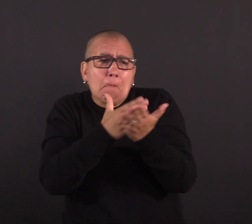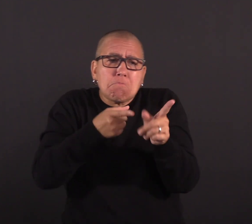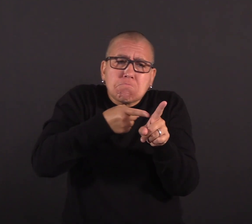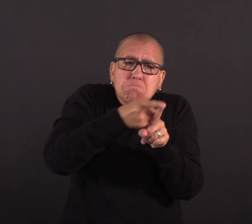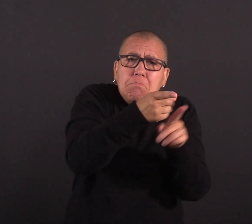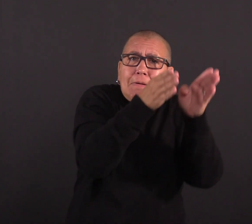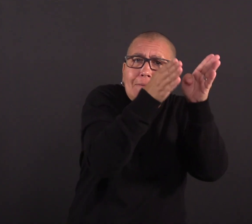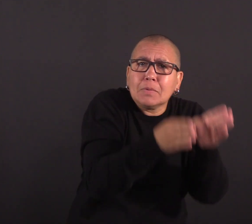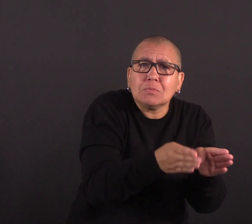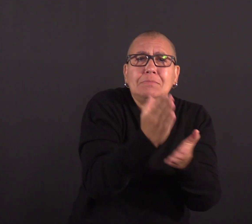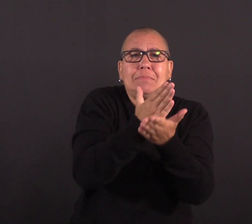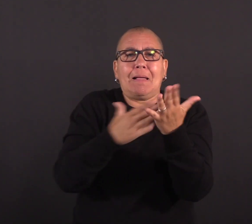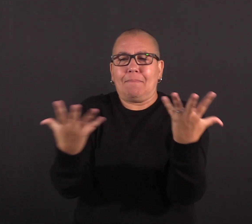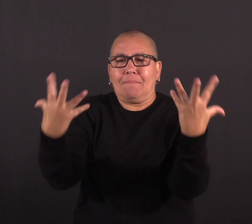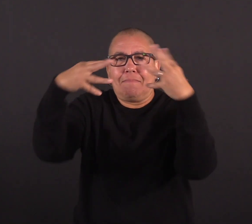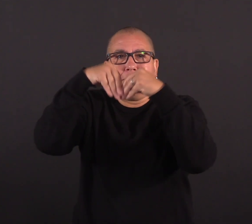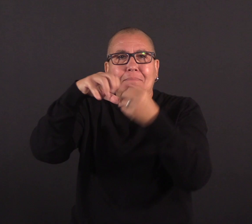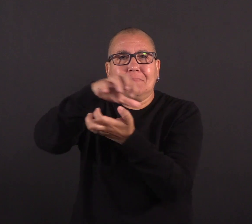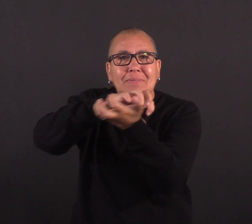vaccines that are licensed in the US and that